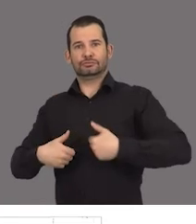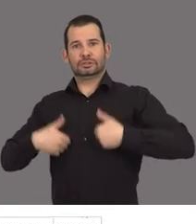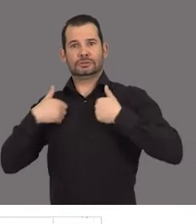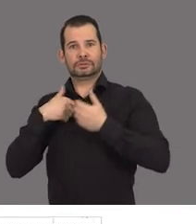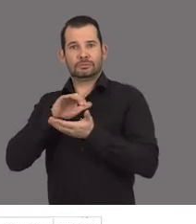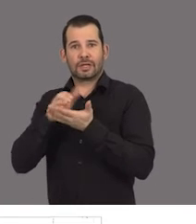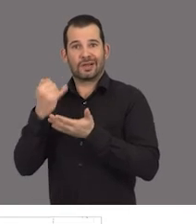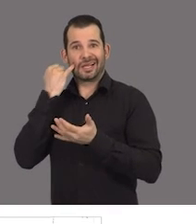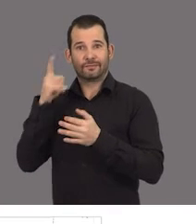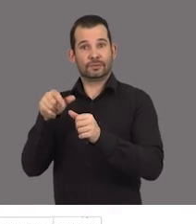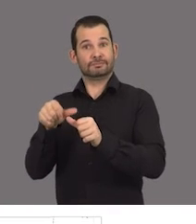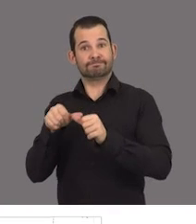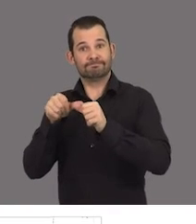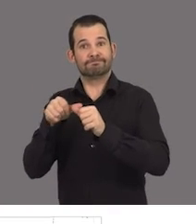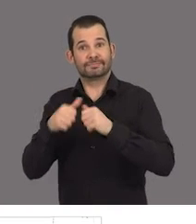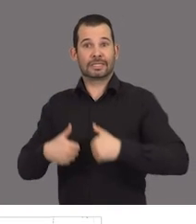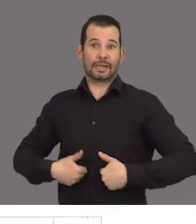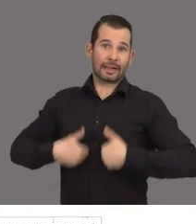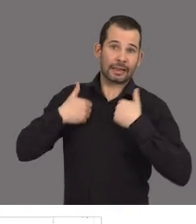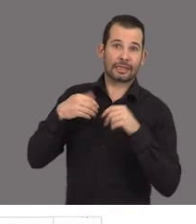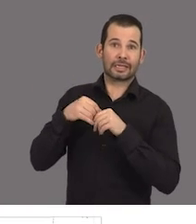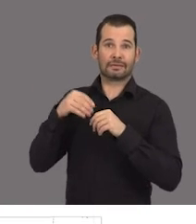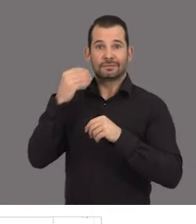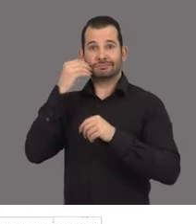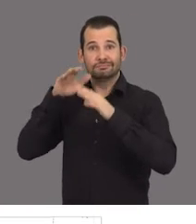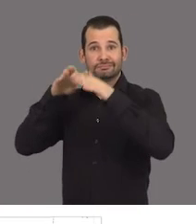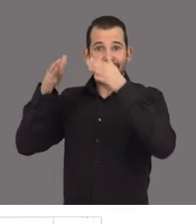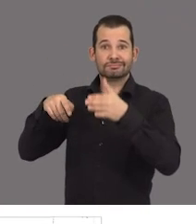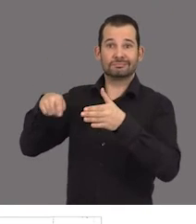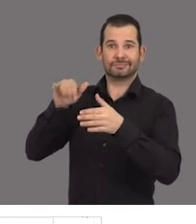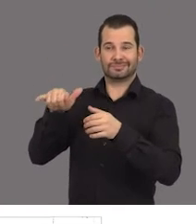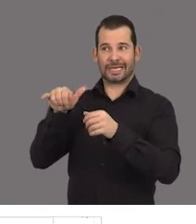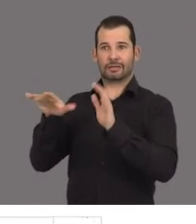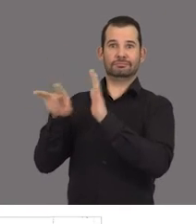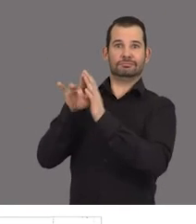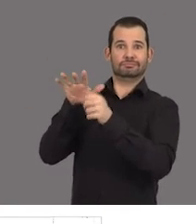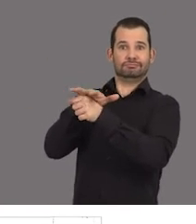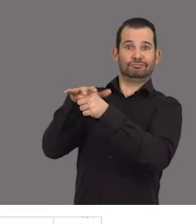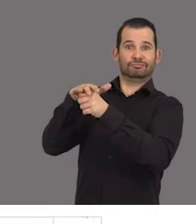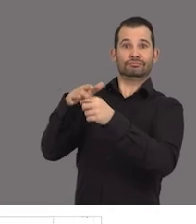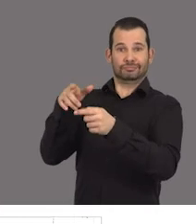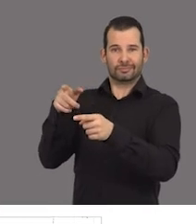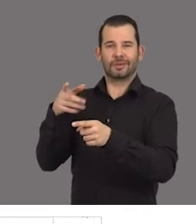if you maintained and lived in a dwelling in a prescribed zone and you